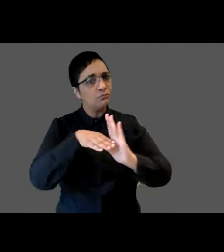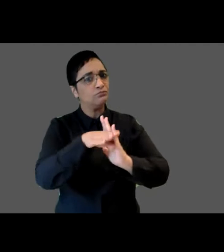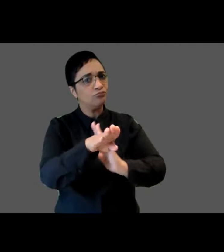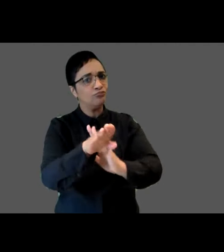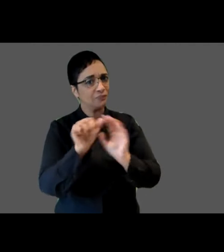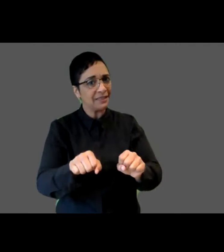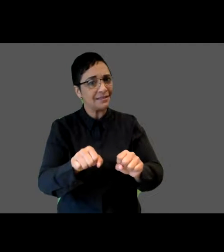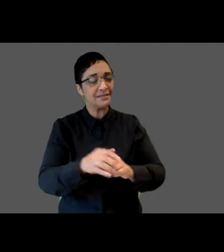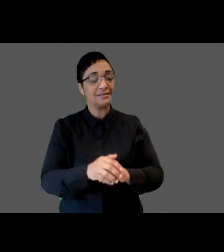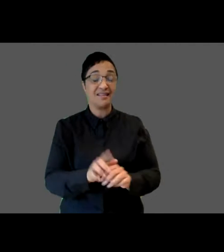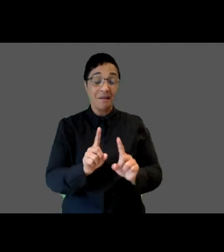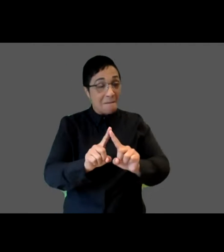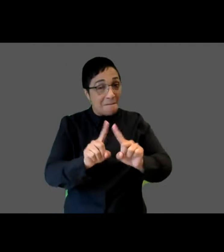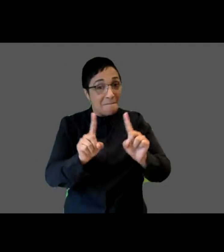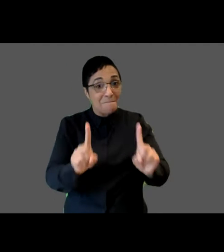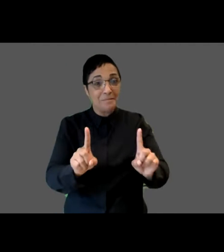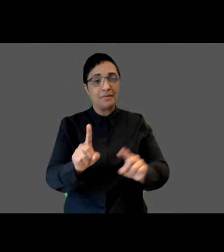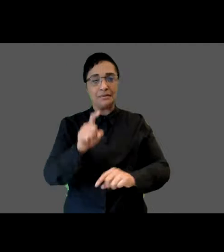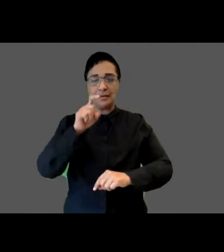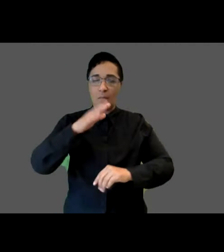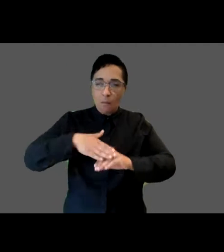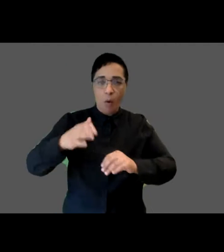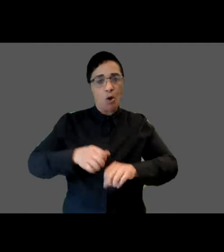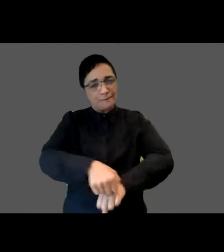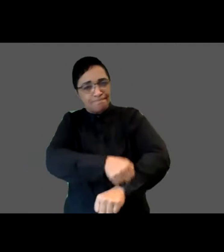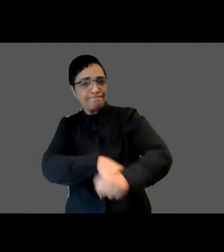Nevertheless, more work is needed.